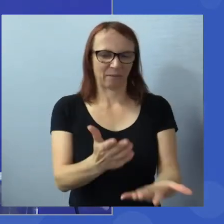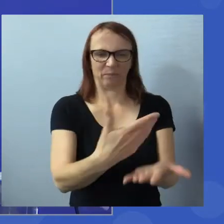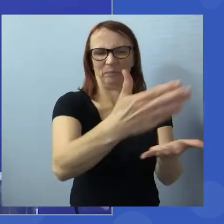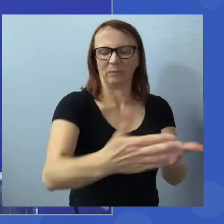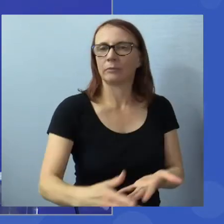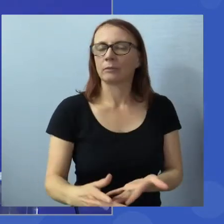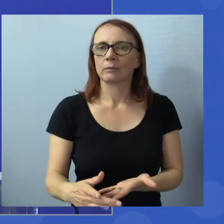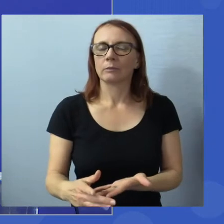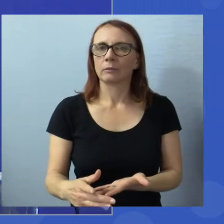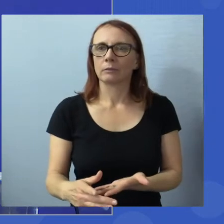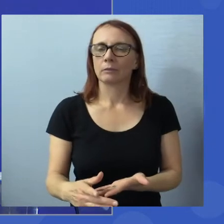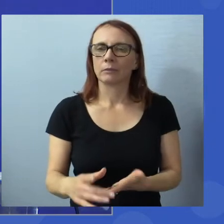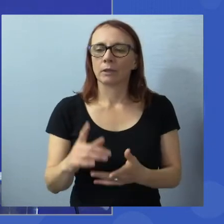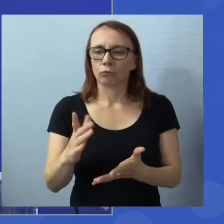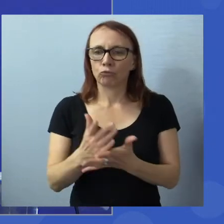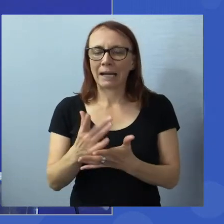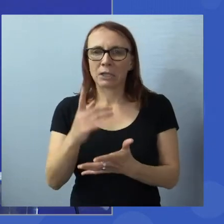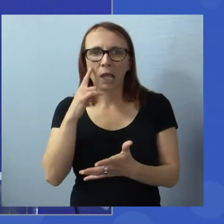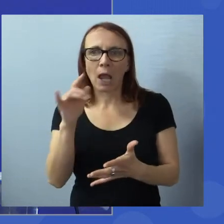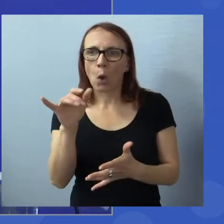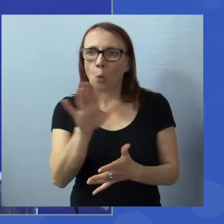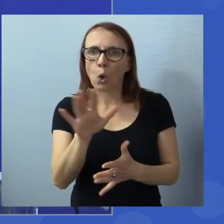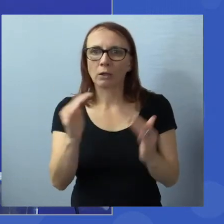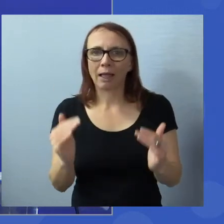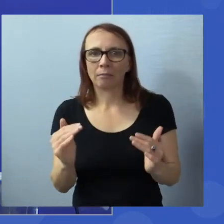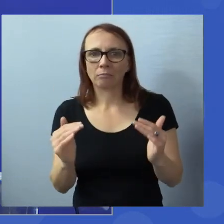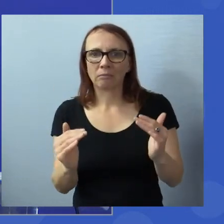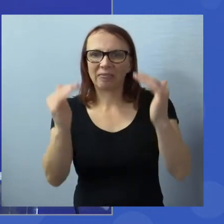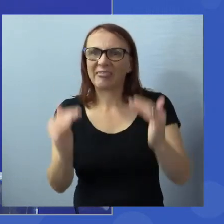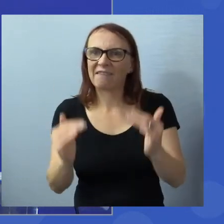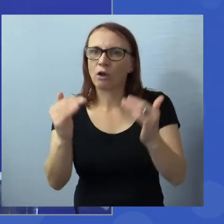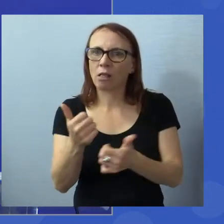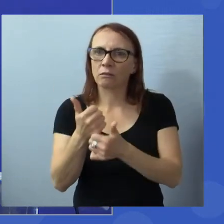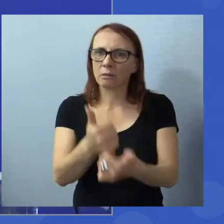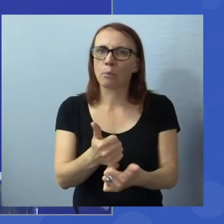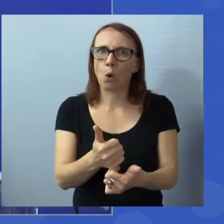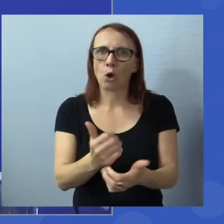gaining an insight into the level of support for the statements okay is that